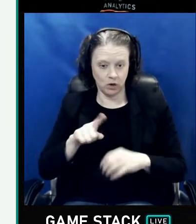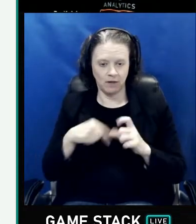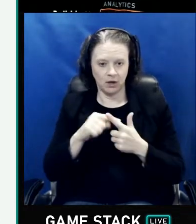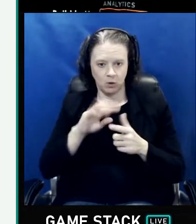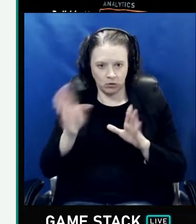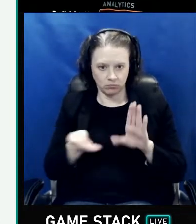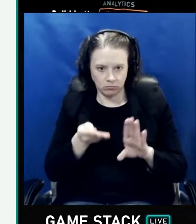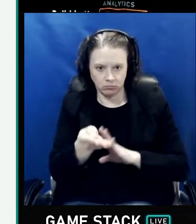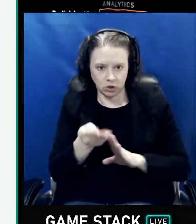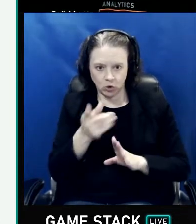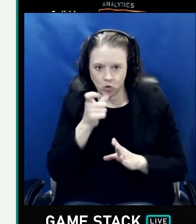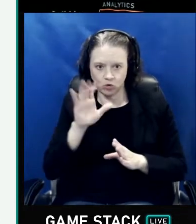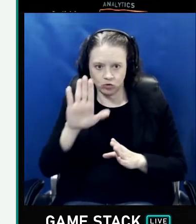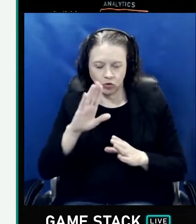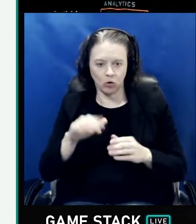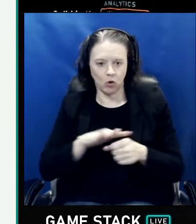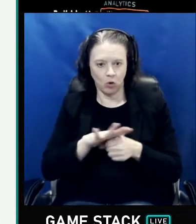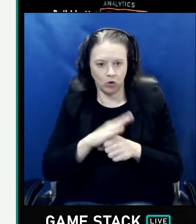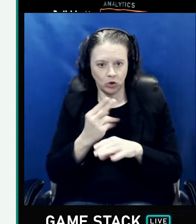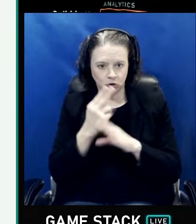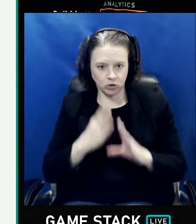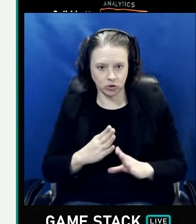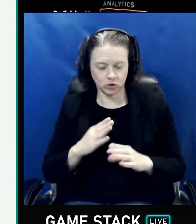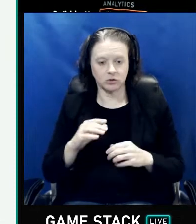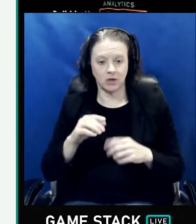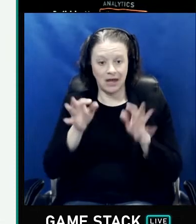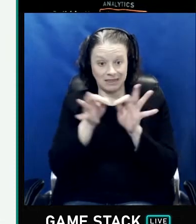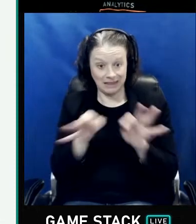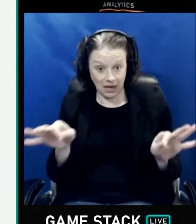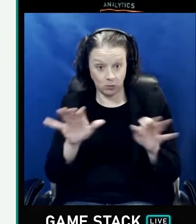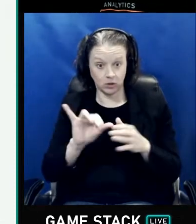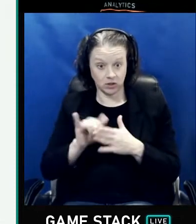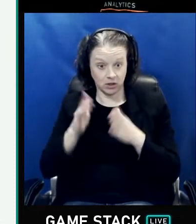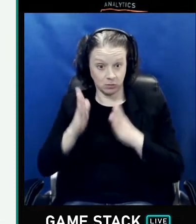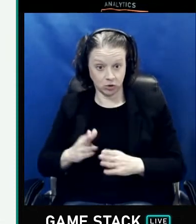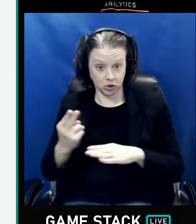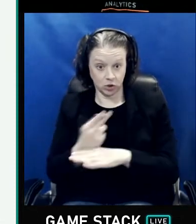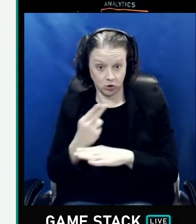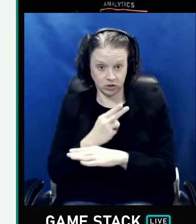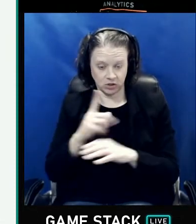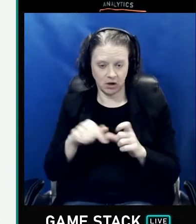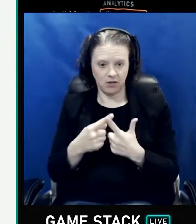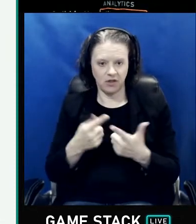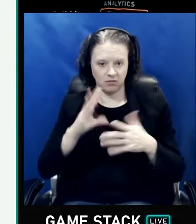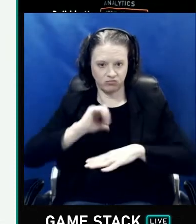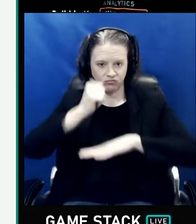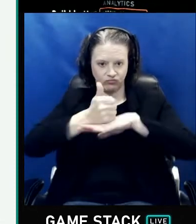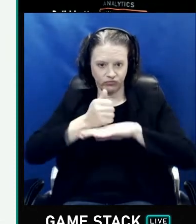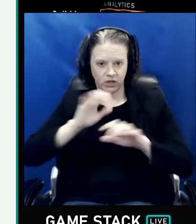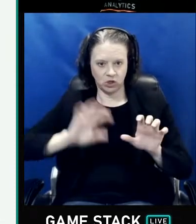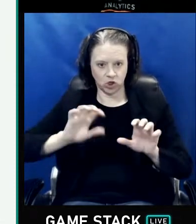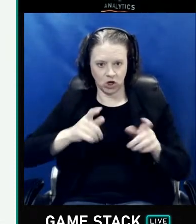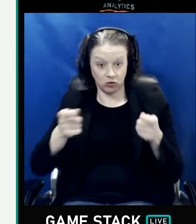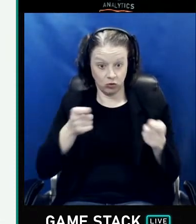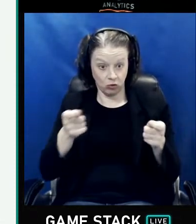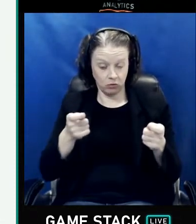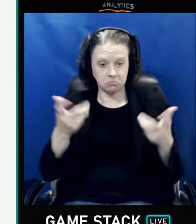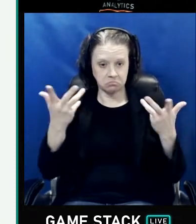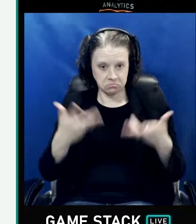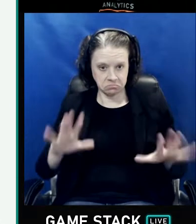local user, your language that the user uses and, from that, you'll get your chat control. Get your chat control, you connect it to the network or